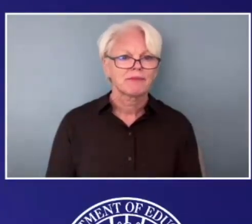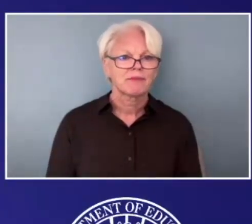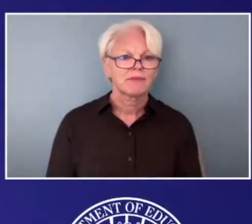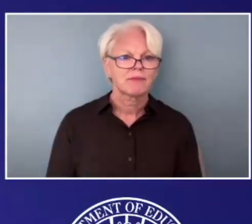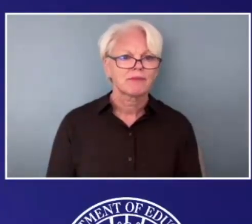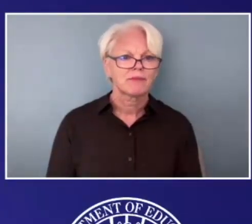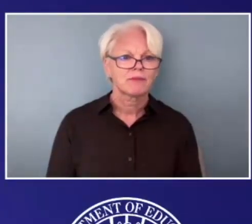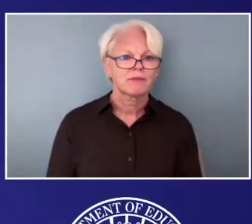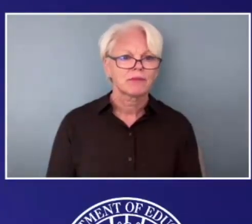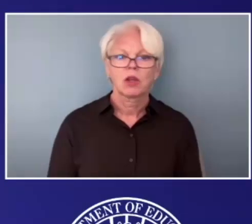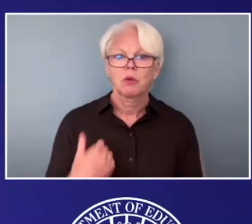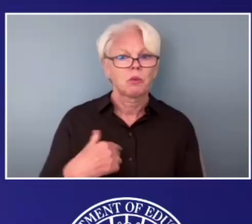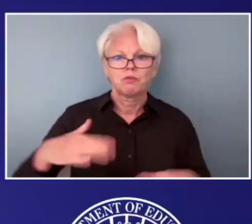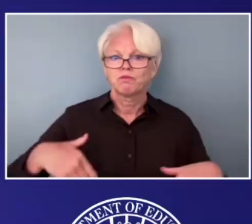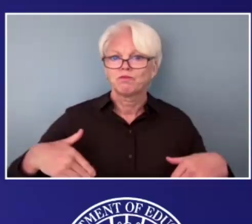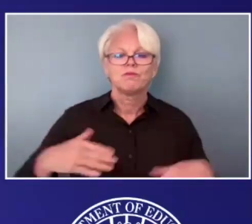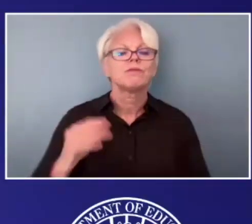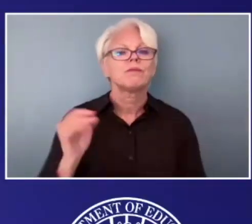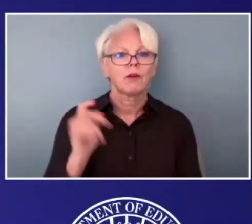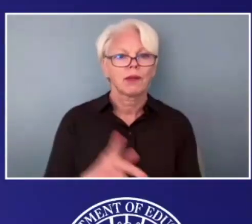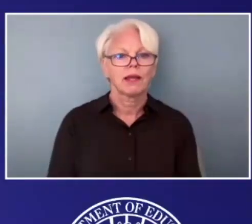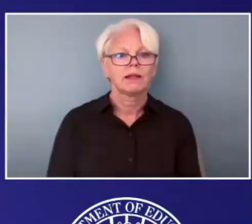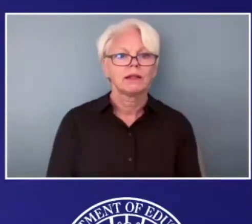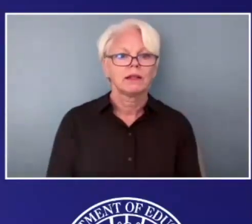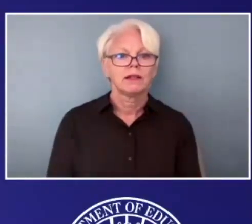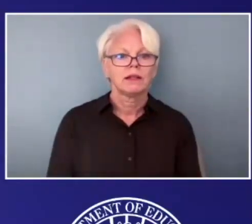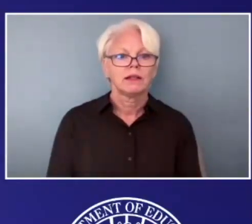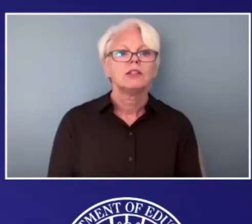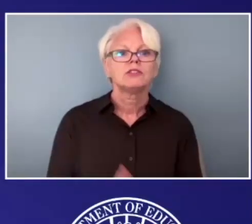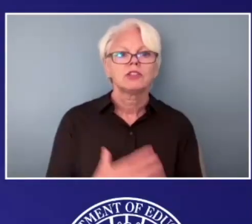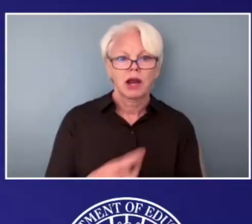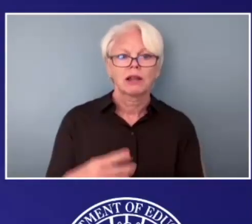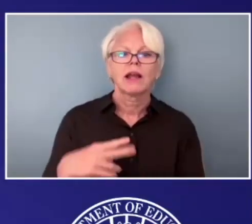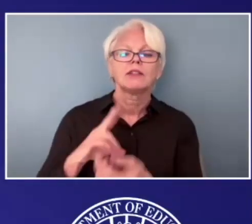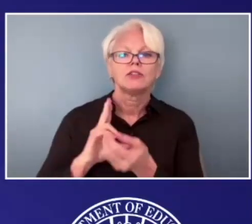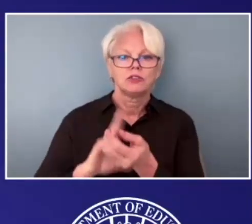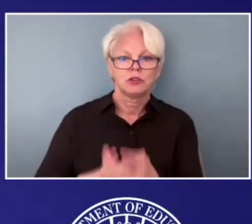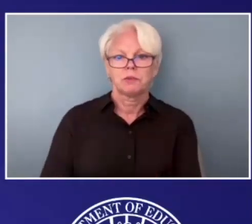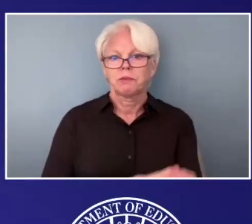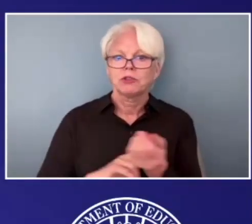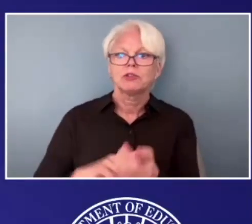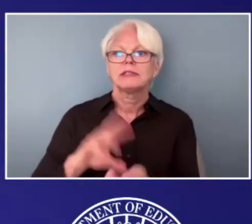We did not. Okay. I would like for us to take the pulse check on 685.215.